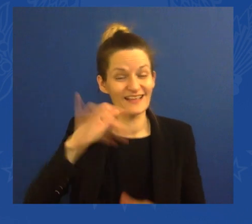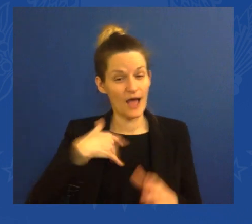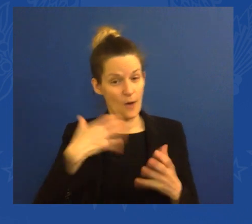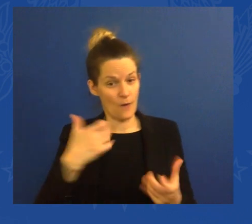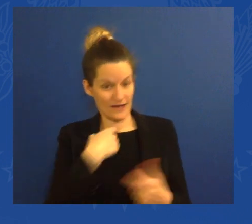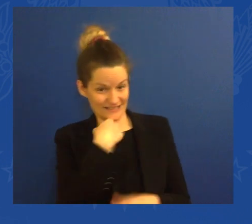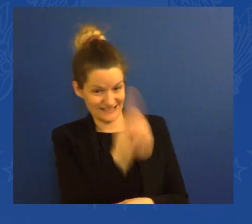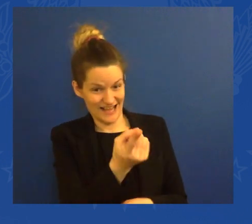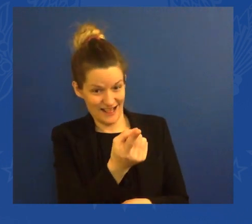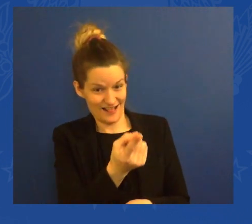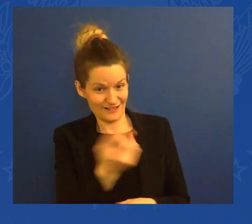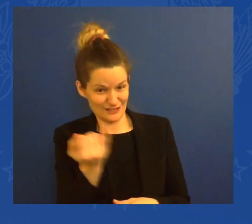Thank you, thank you, thank you.